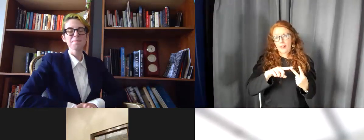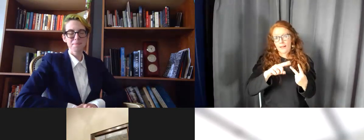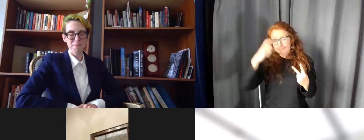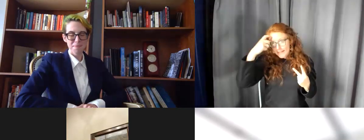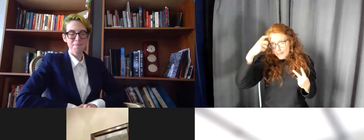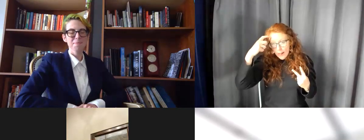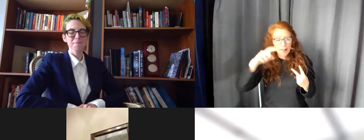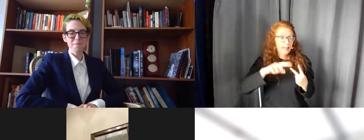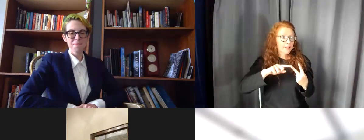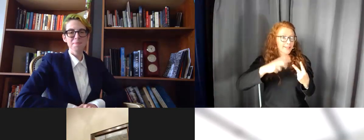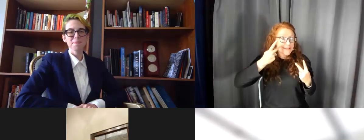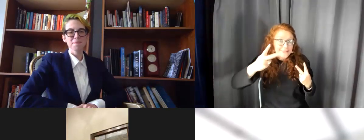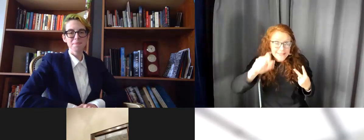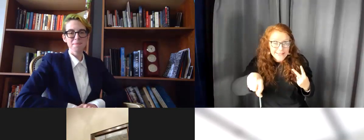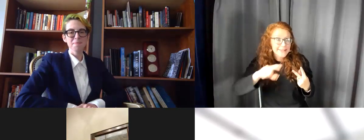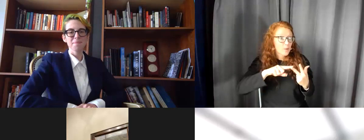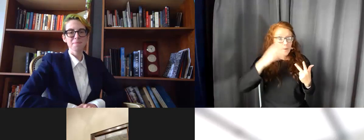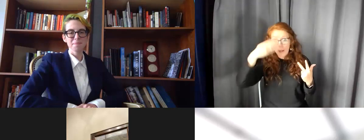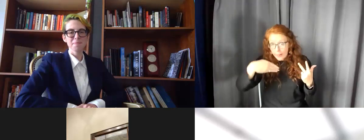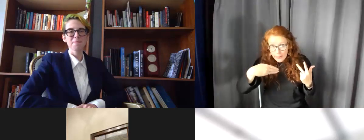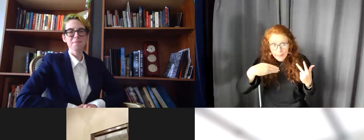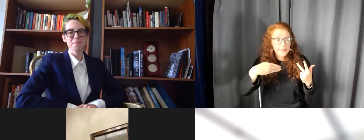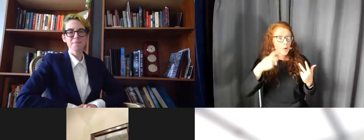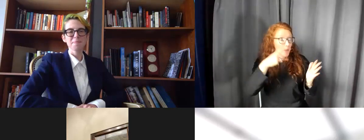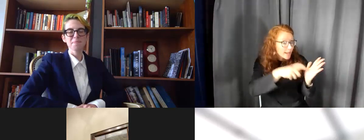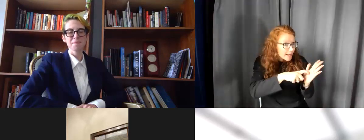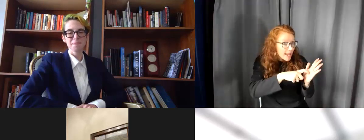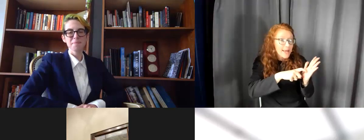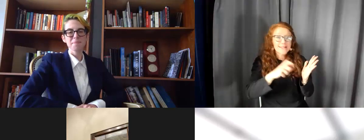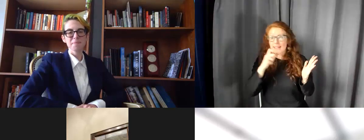Jordan Radford: recognize and recognize disabilities. I